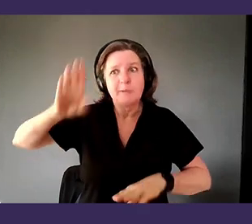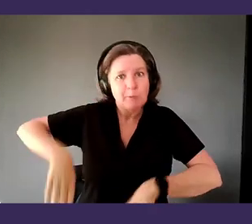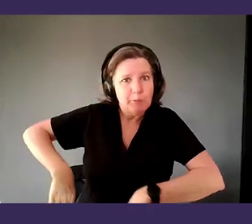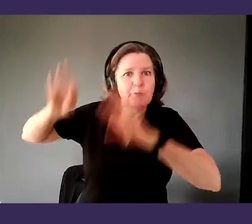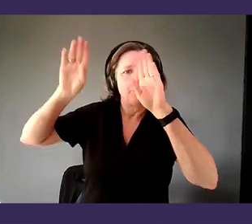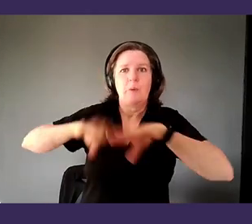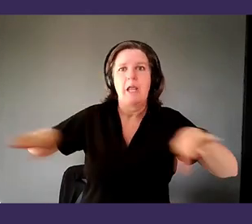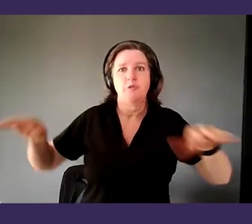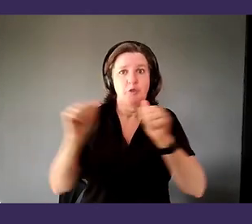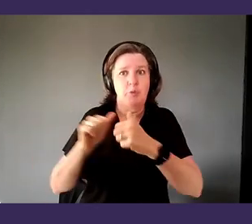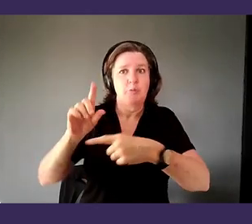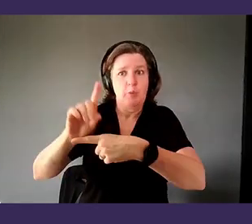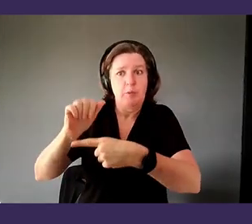with disabilities into the community.